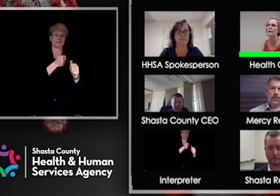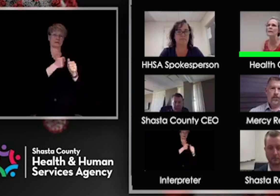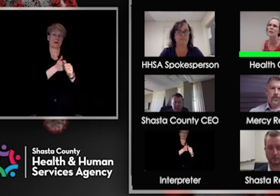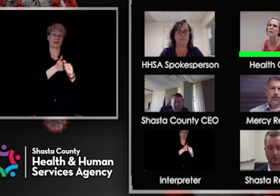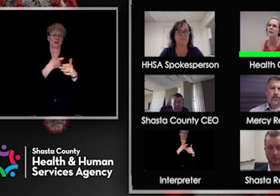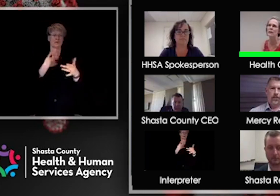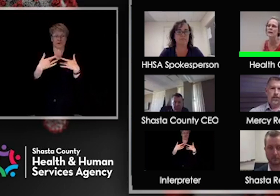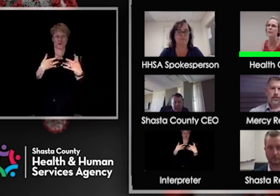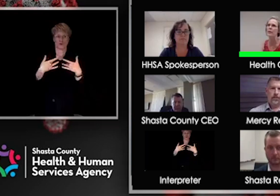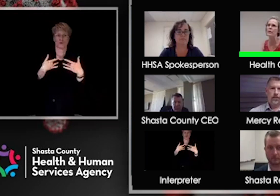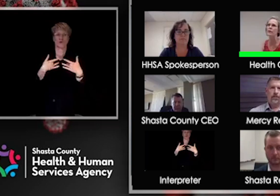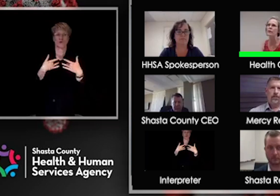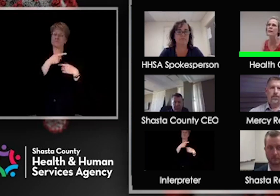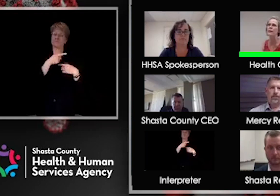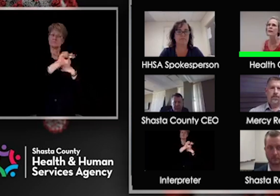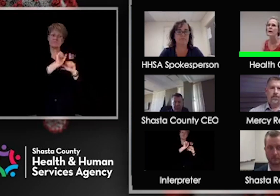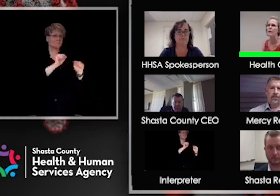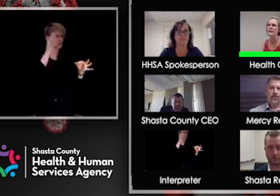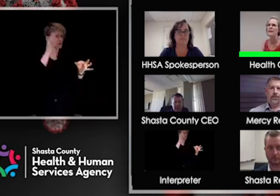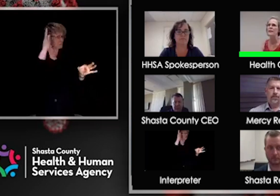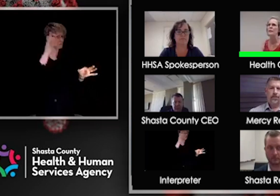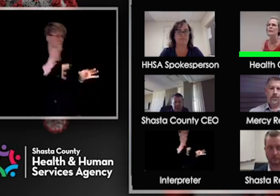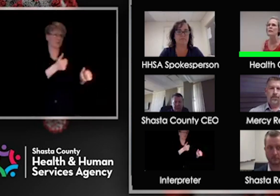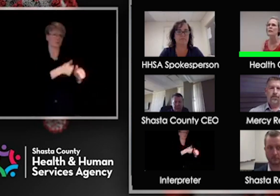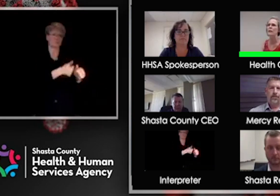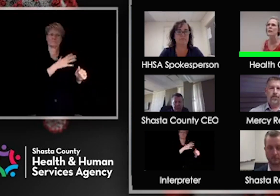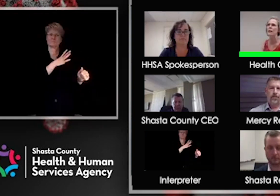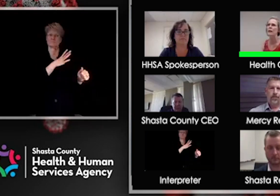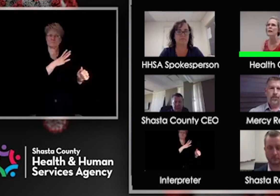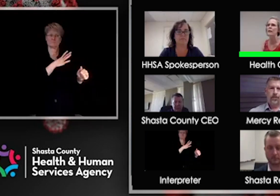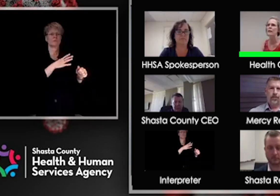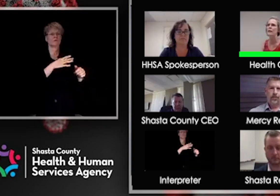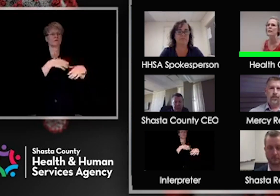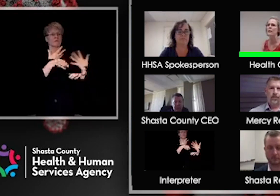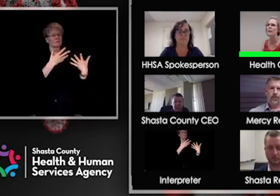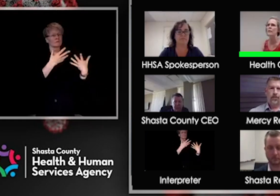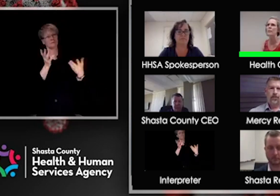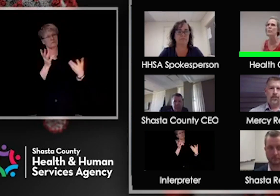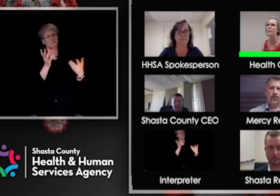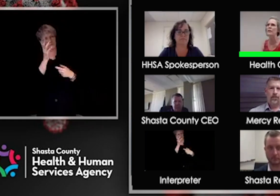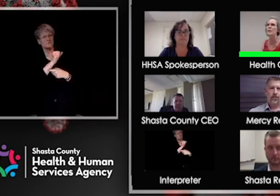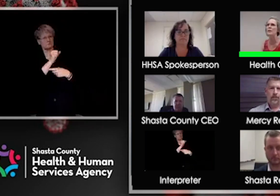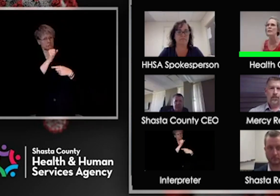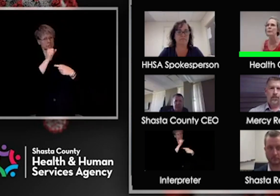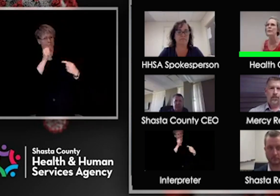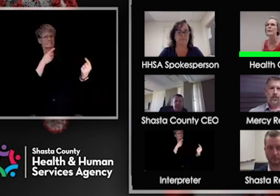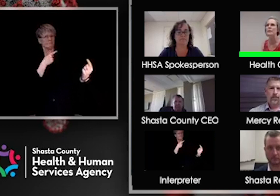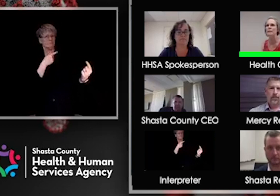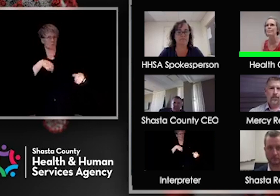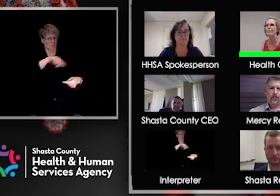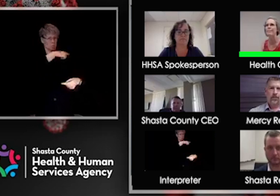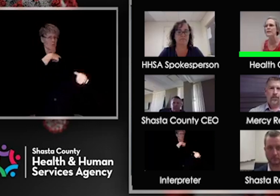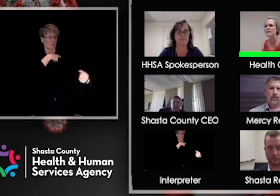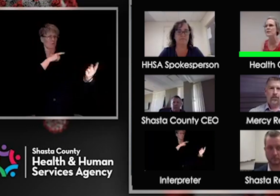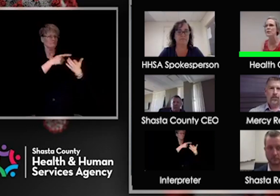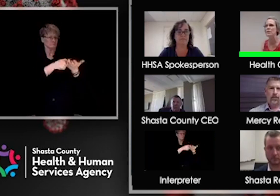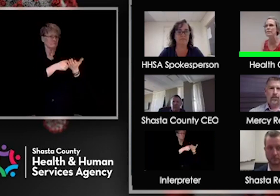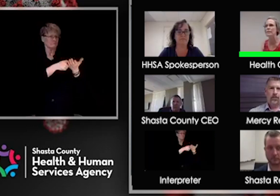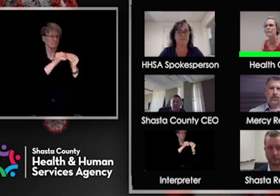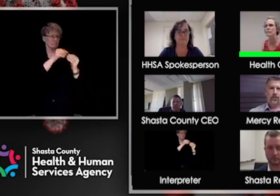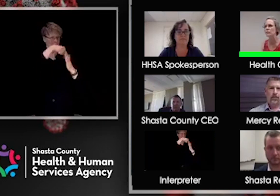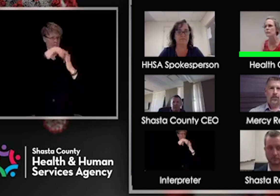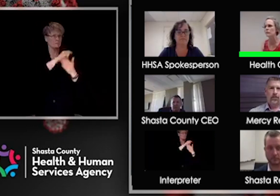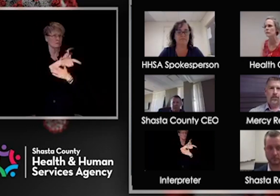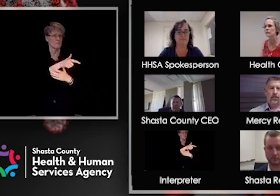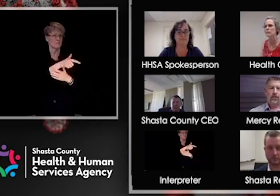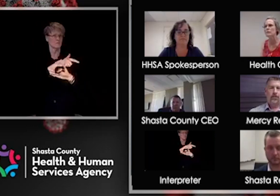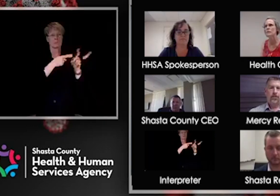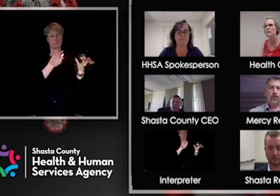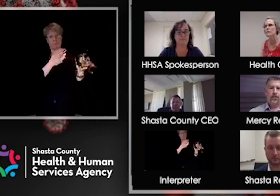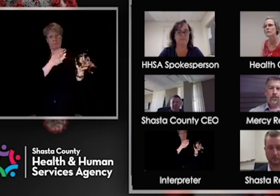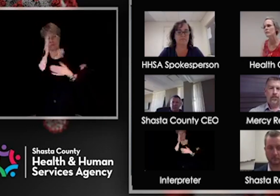that decision anytime on their own and I believe that’s what happened in this situation.